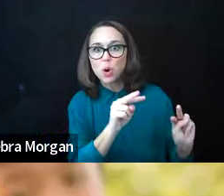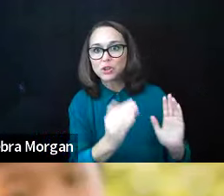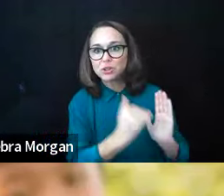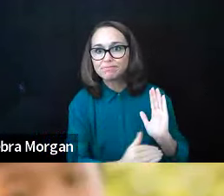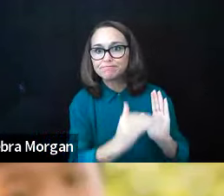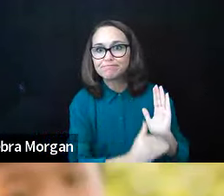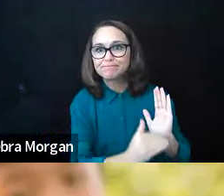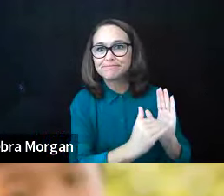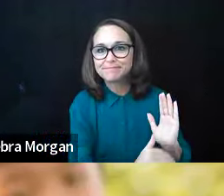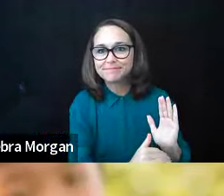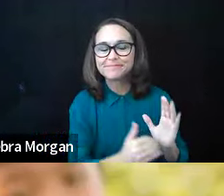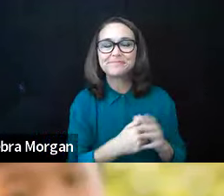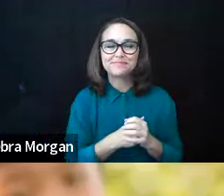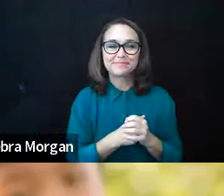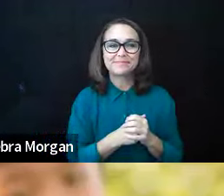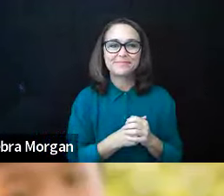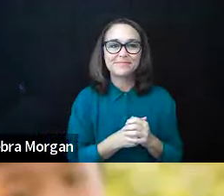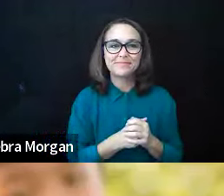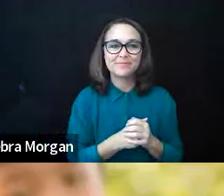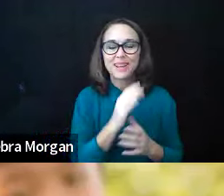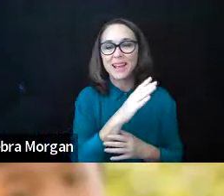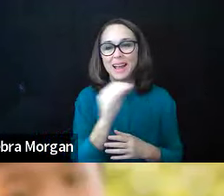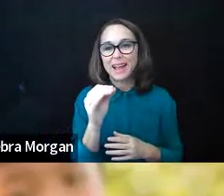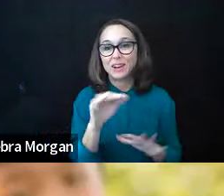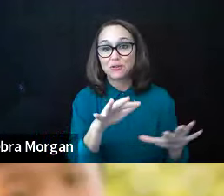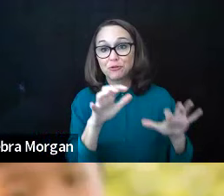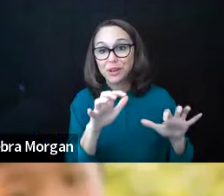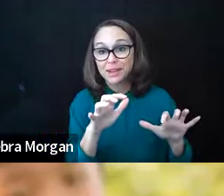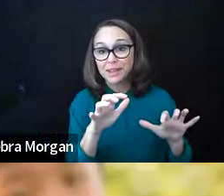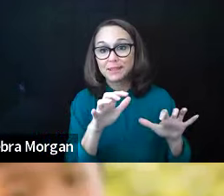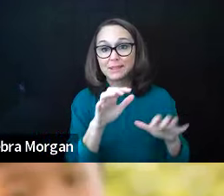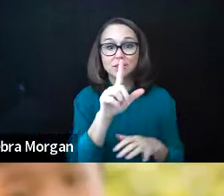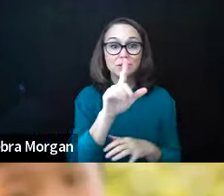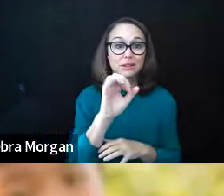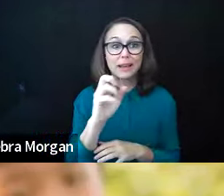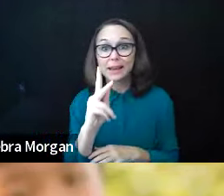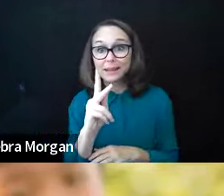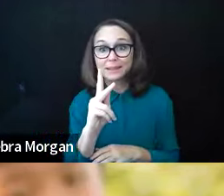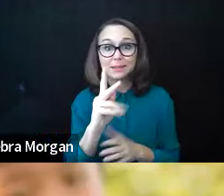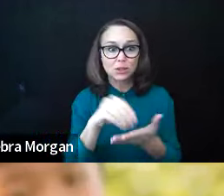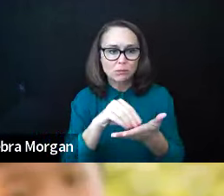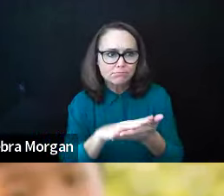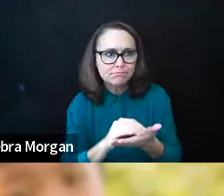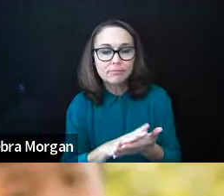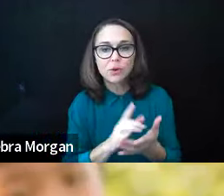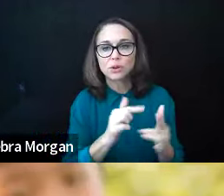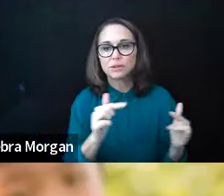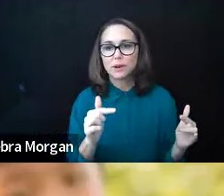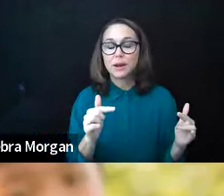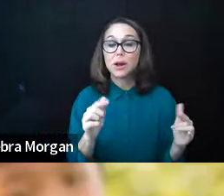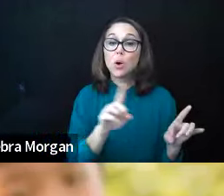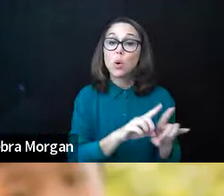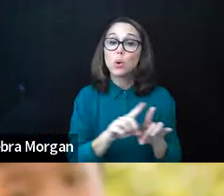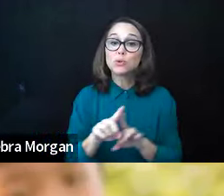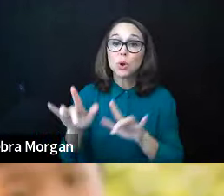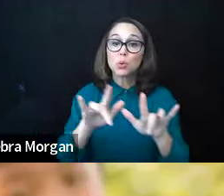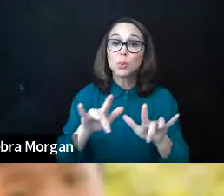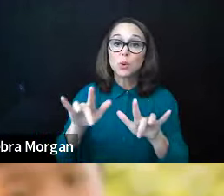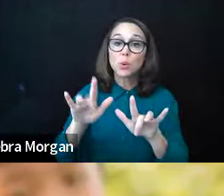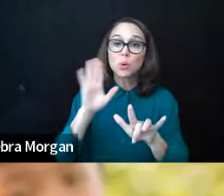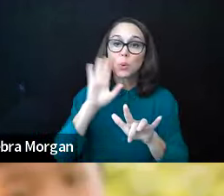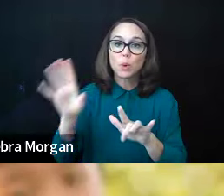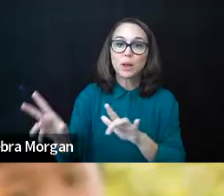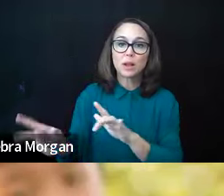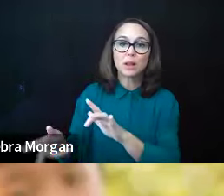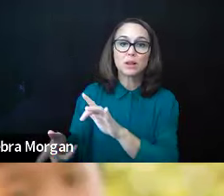at your leisure, and freeze it on links, etc. And then this recording will also live on ACE's